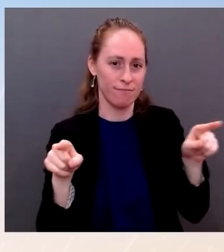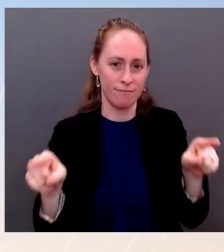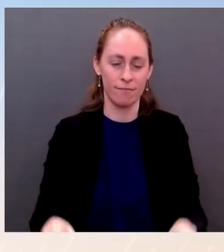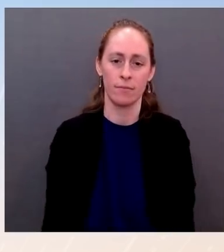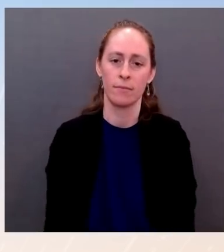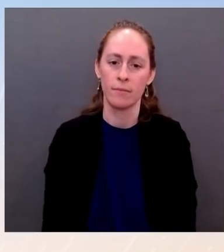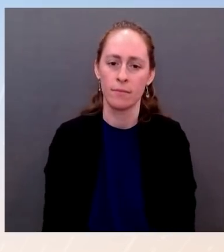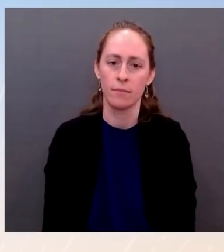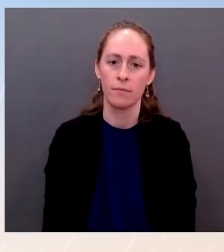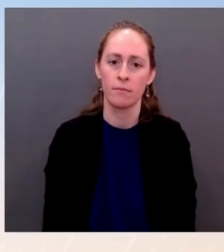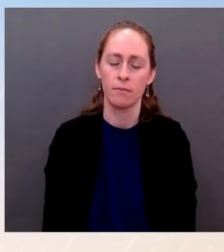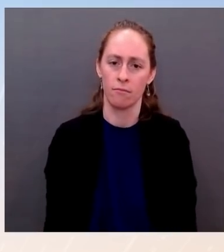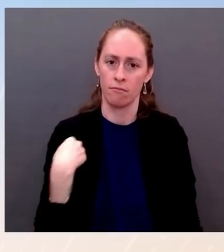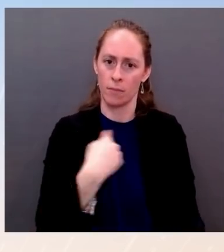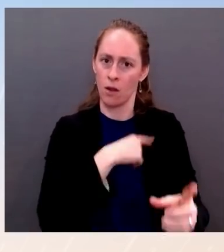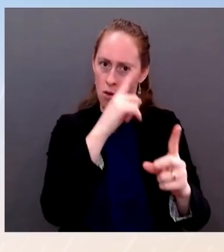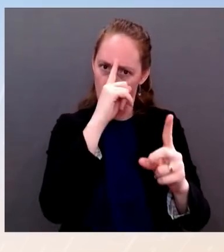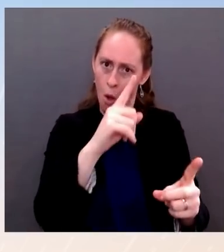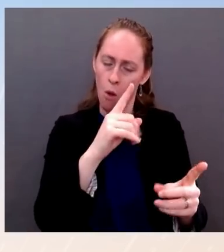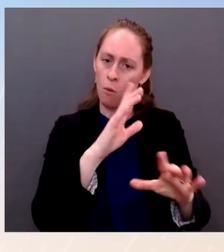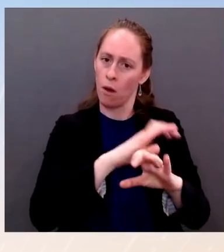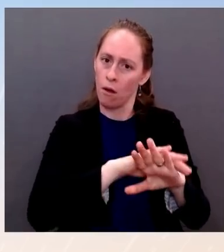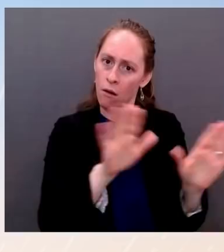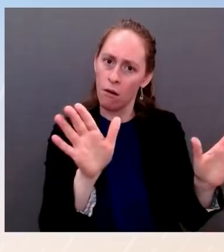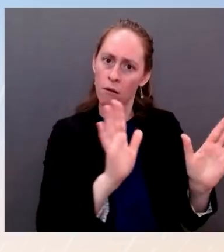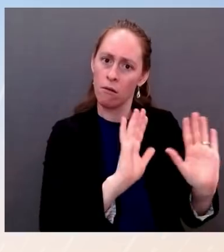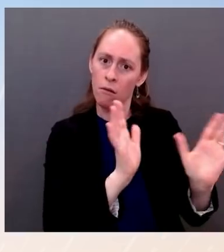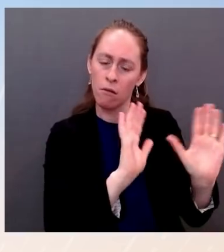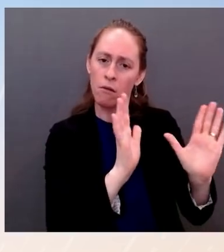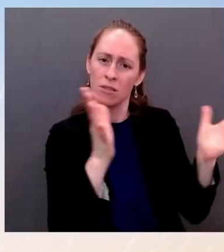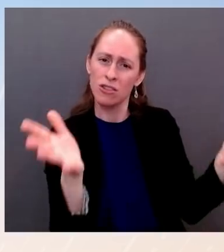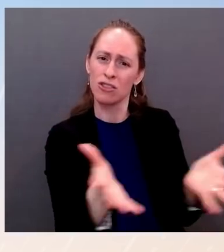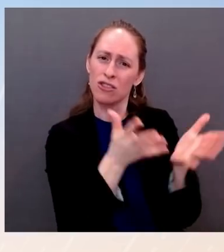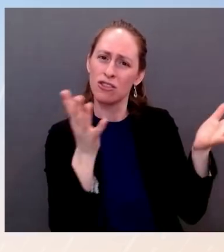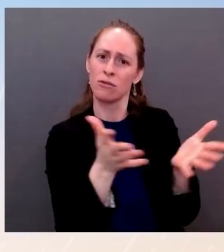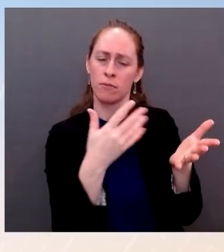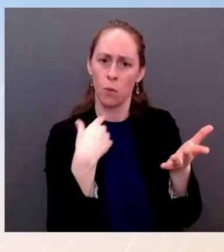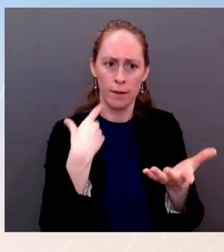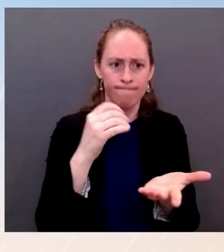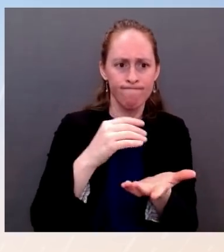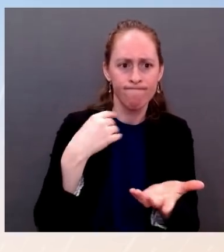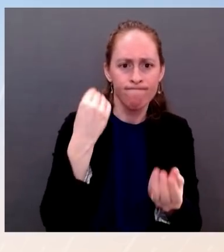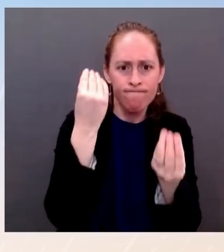so we continue to get the access to intelligence we need. But there's another big difference between what happened in 2003